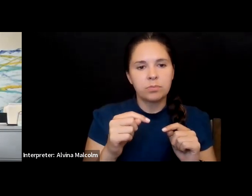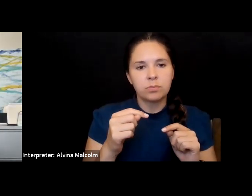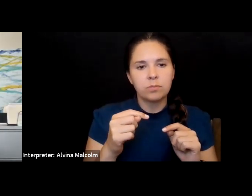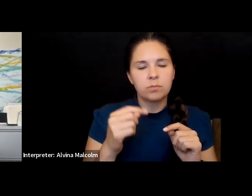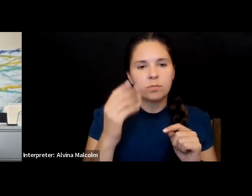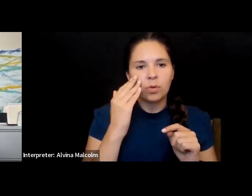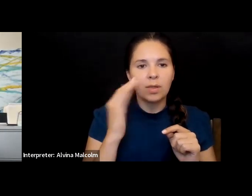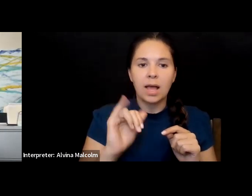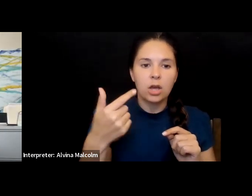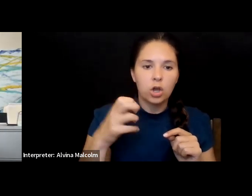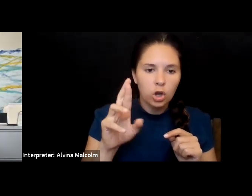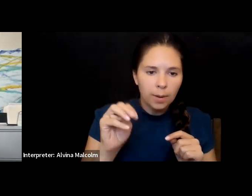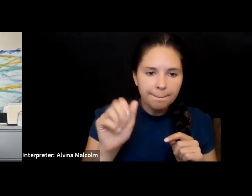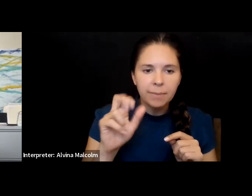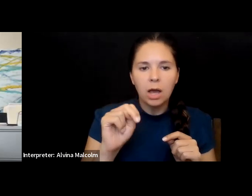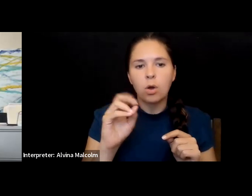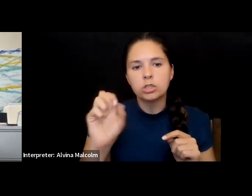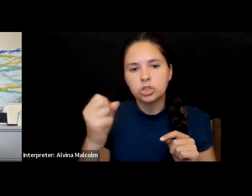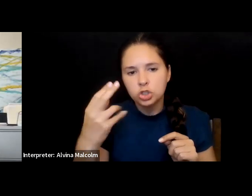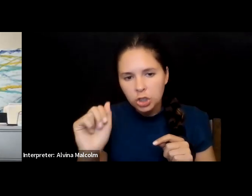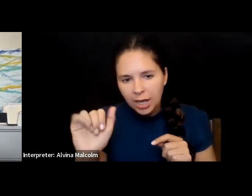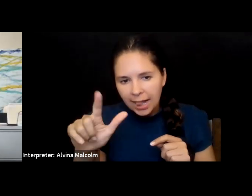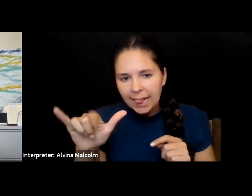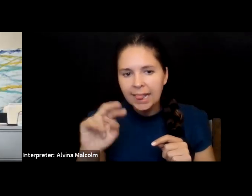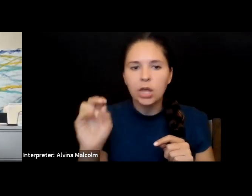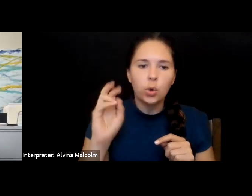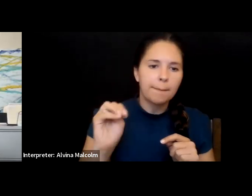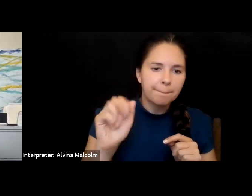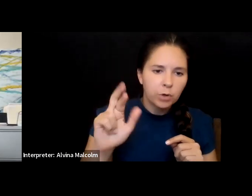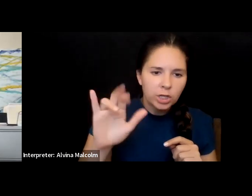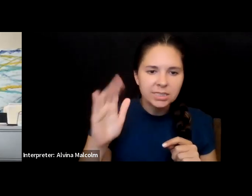hurricane, I couldn't finish it. But